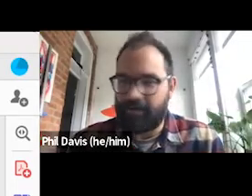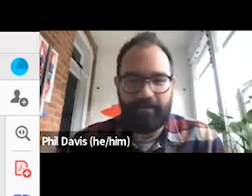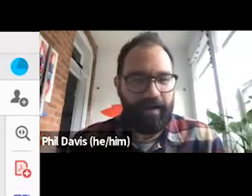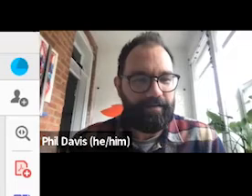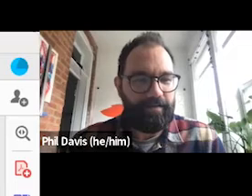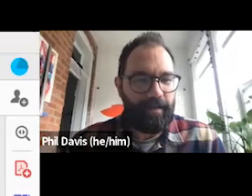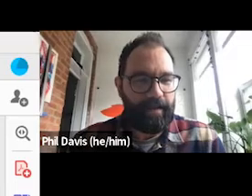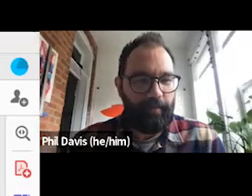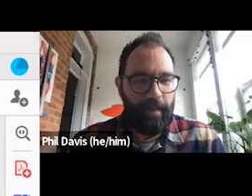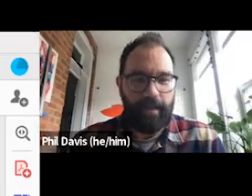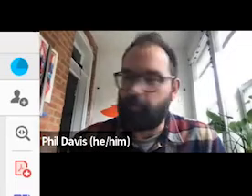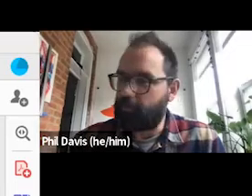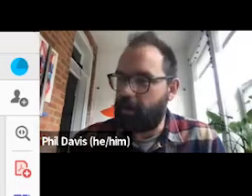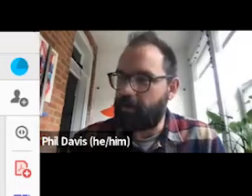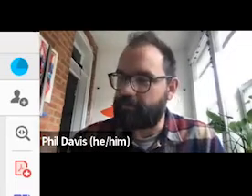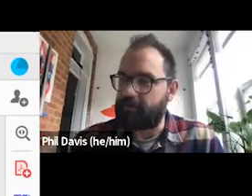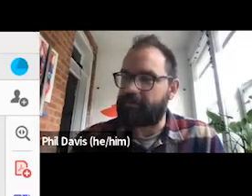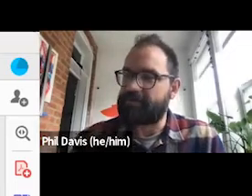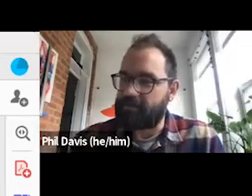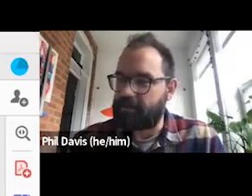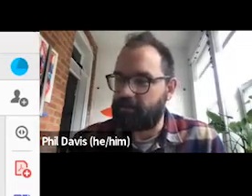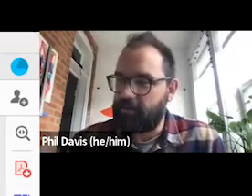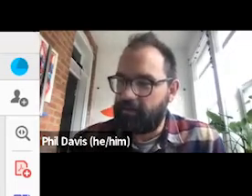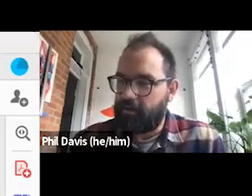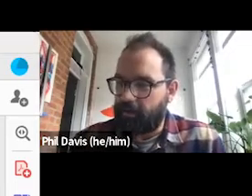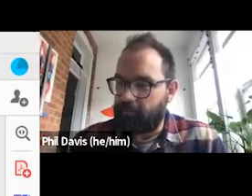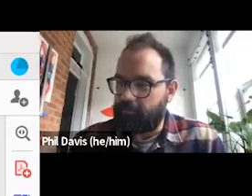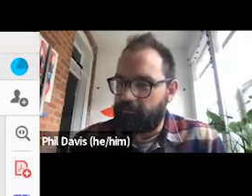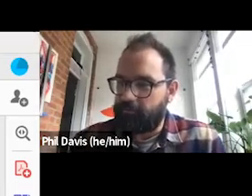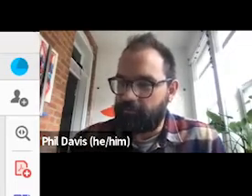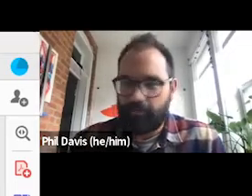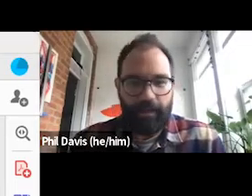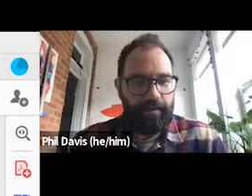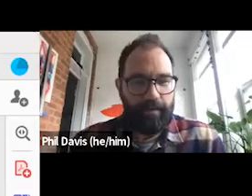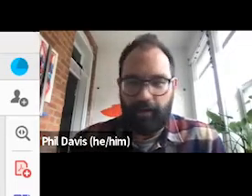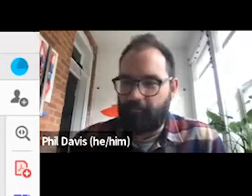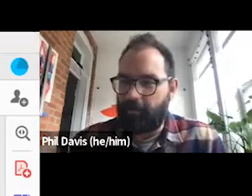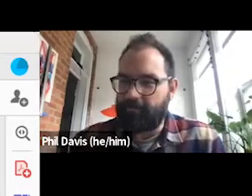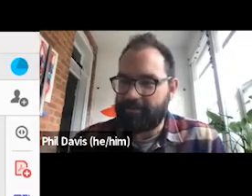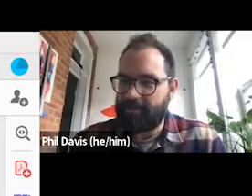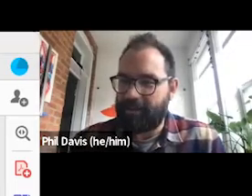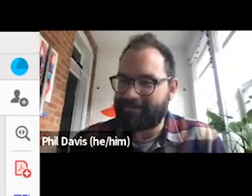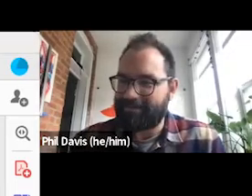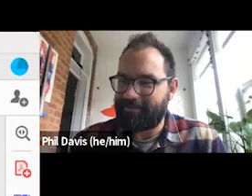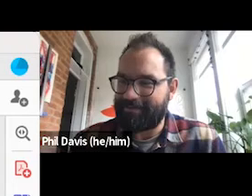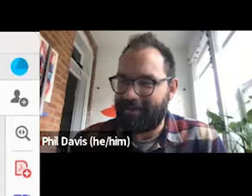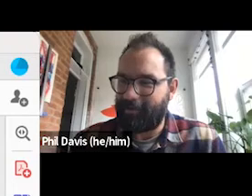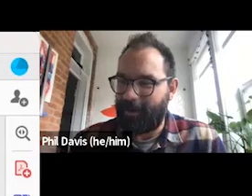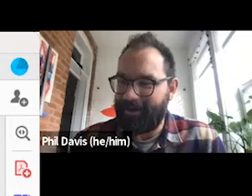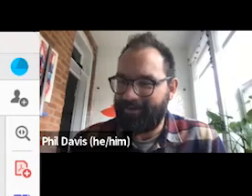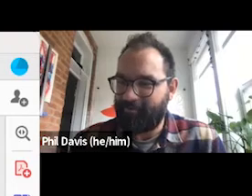You're not trying to, like, make a profit on this thing. I'm assuming that is still the same, right?